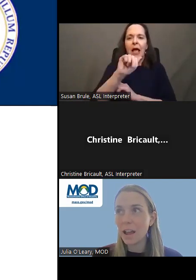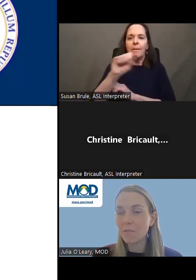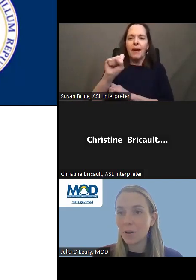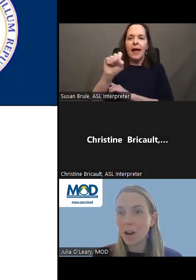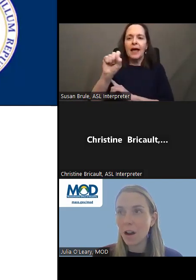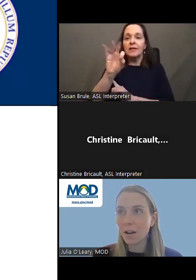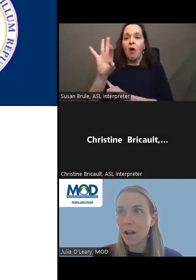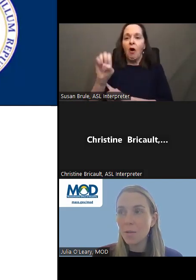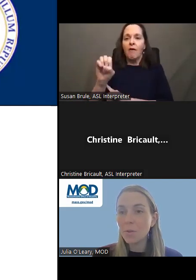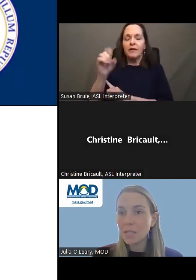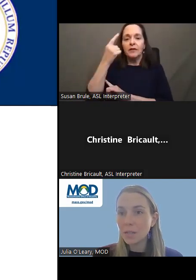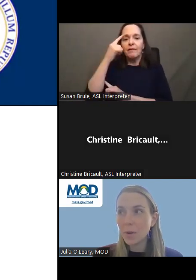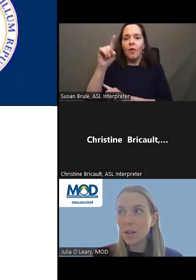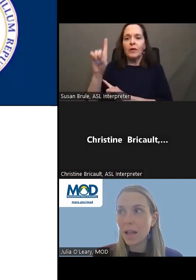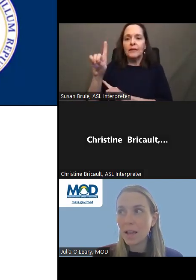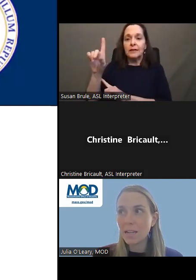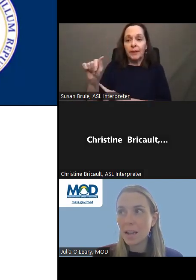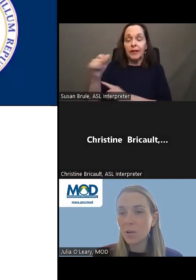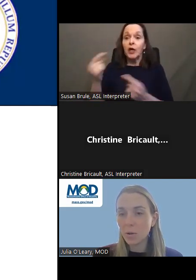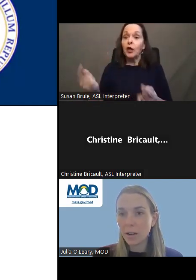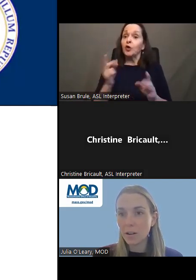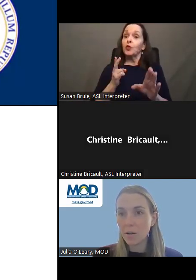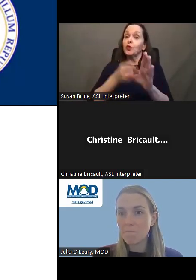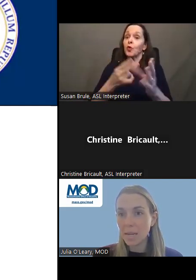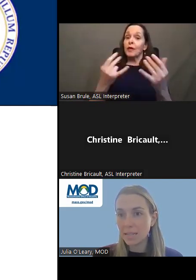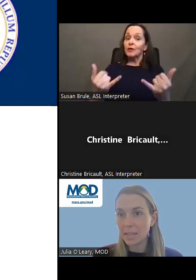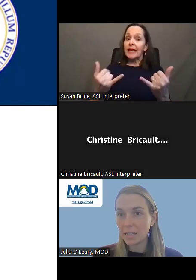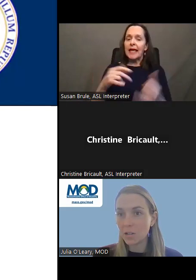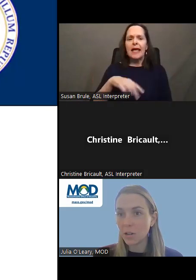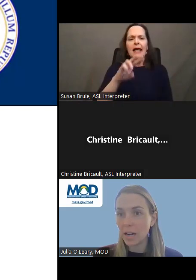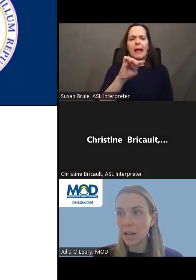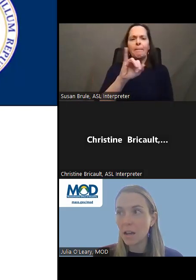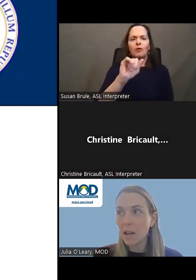today for our Municipal ADA Coordinator Basics Training.